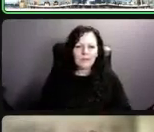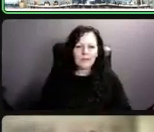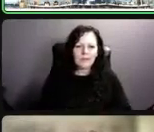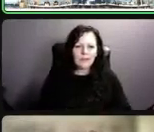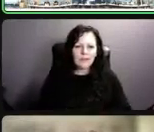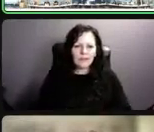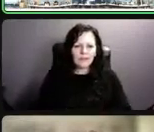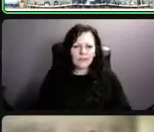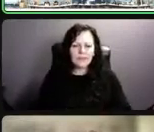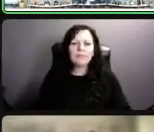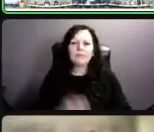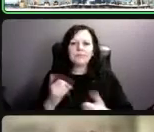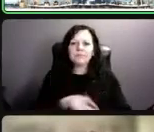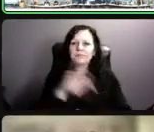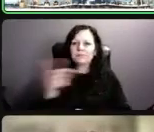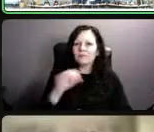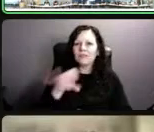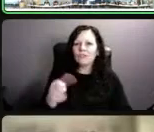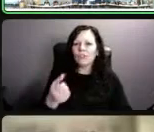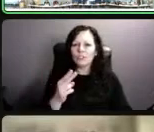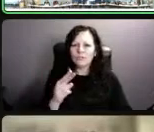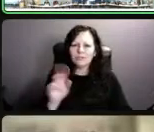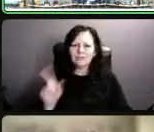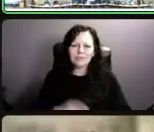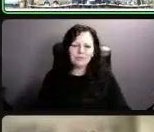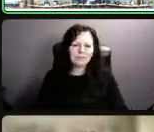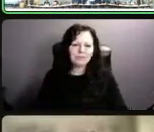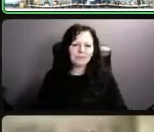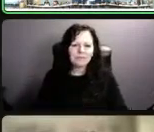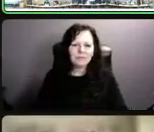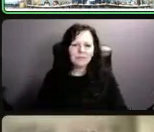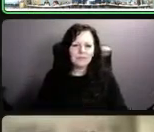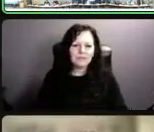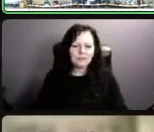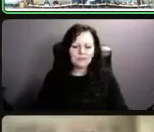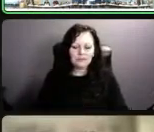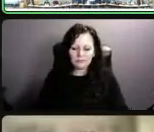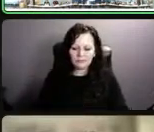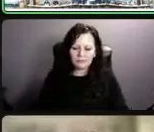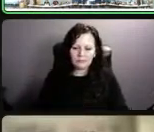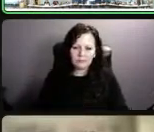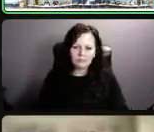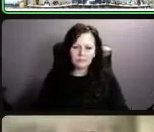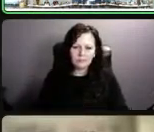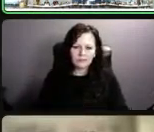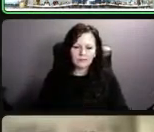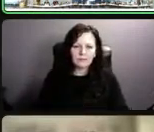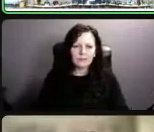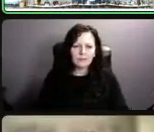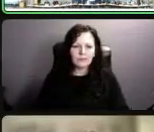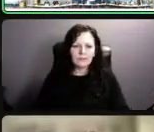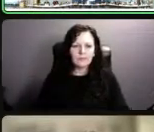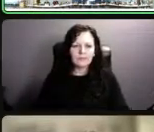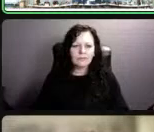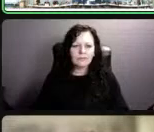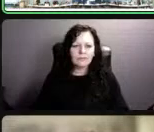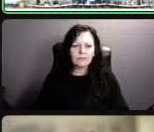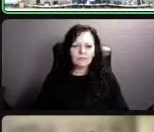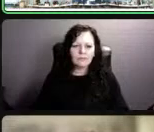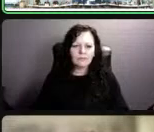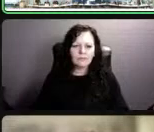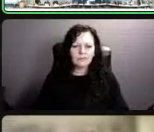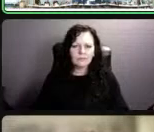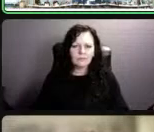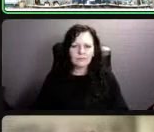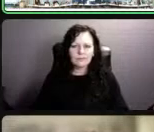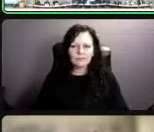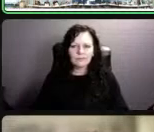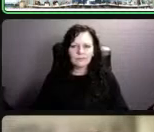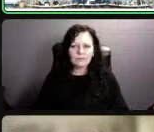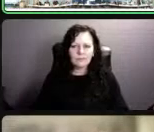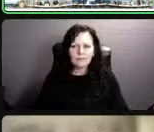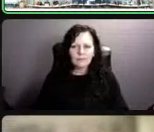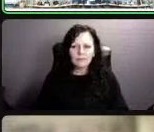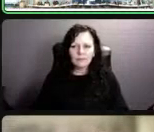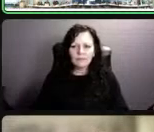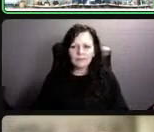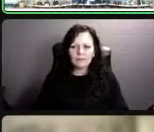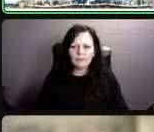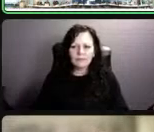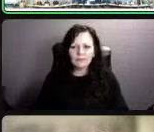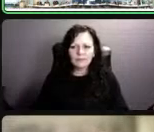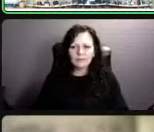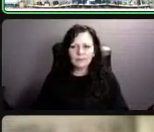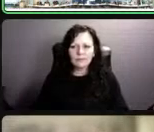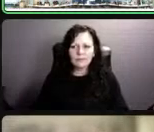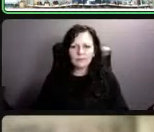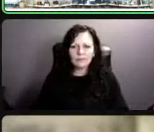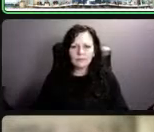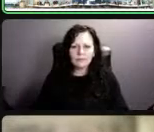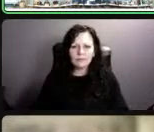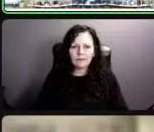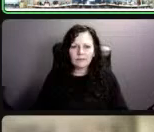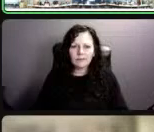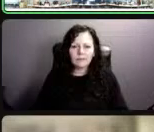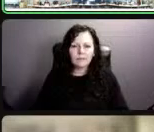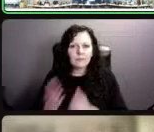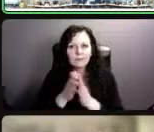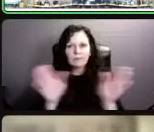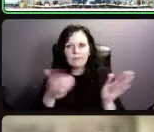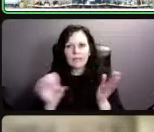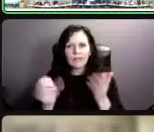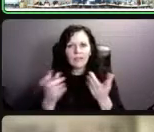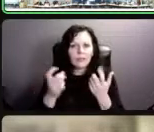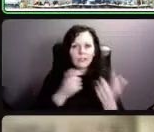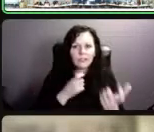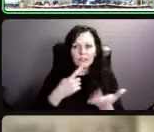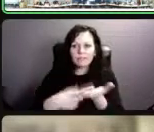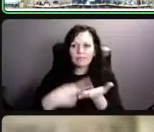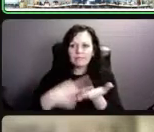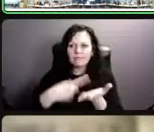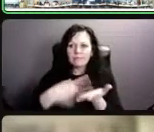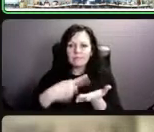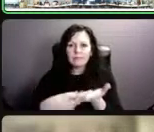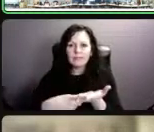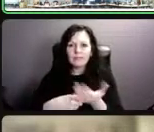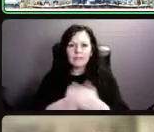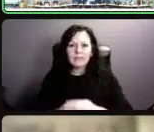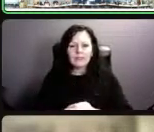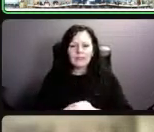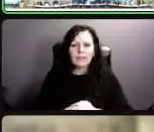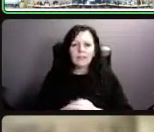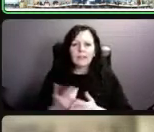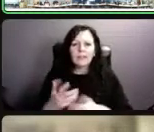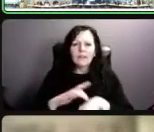GREAT QUESTION.